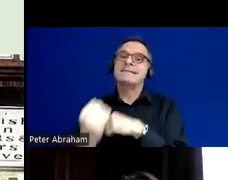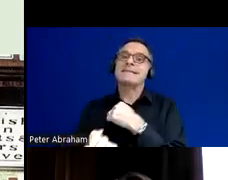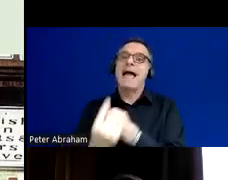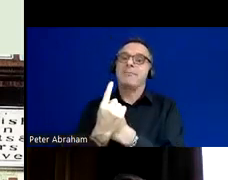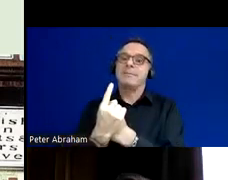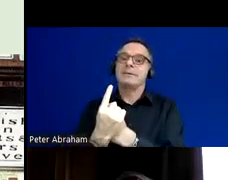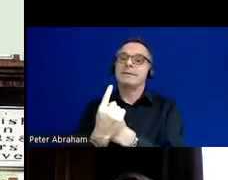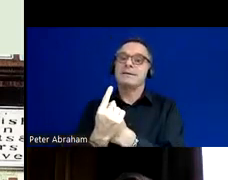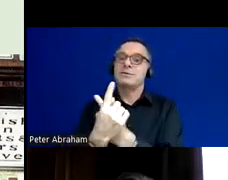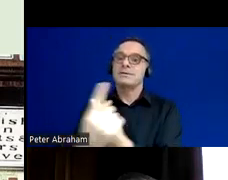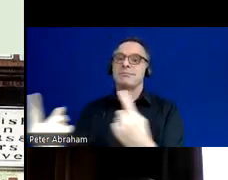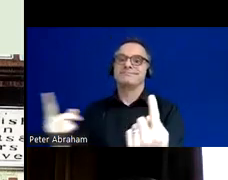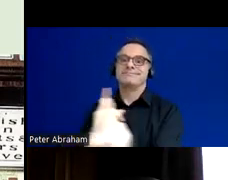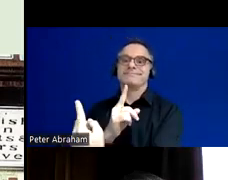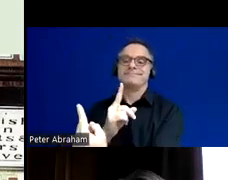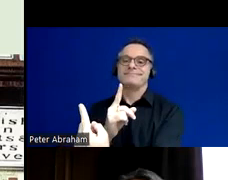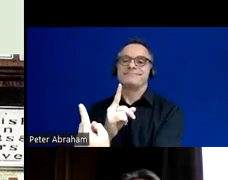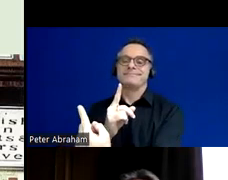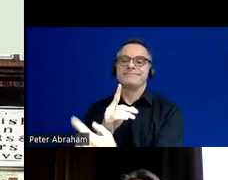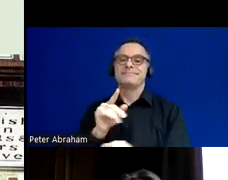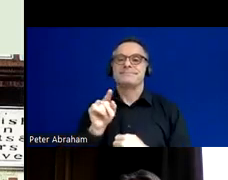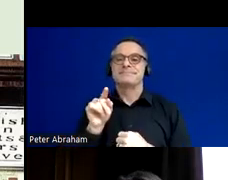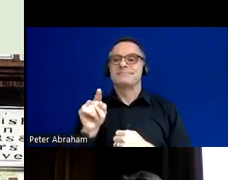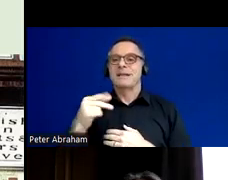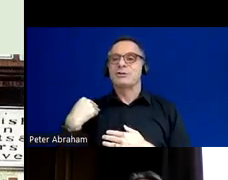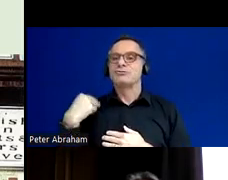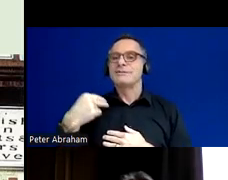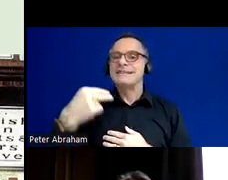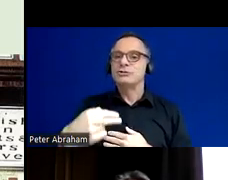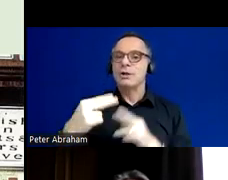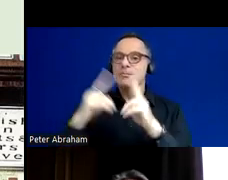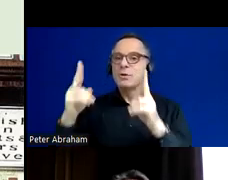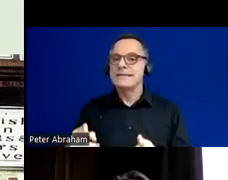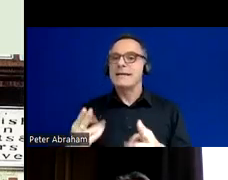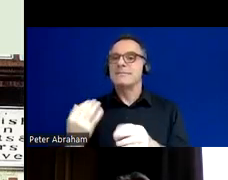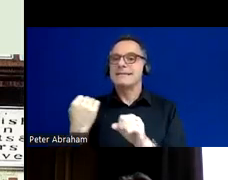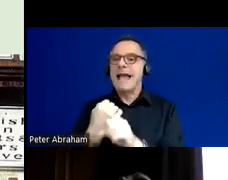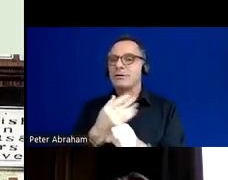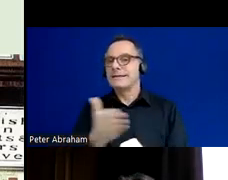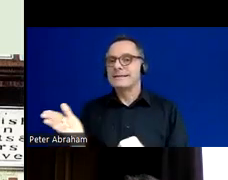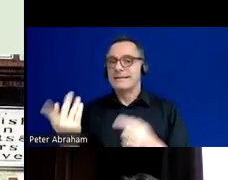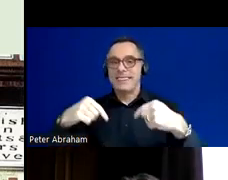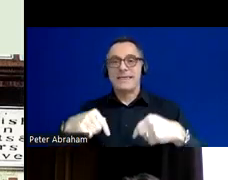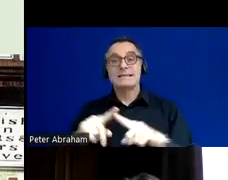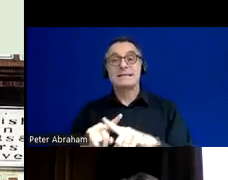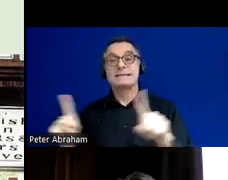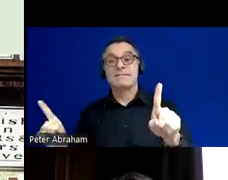the opposite way around from a lot of traditional museums and galleries. As the programme and the